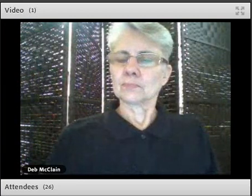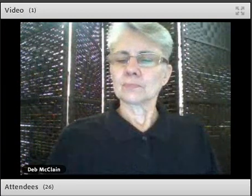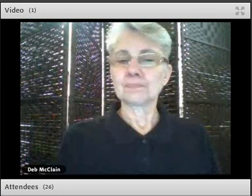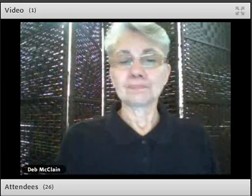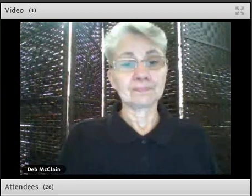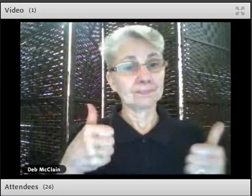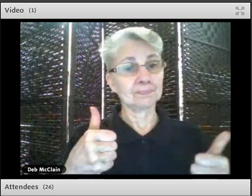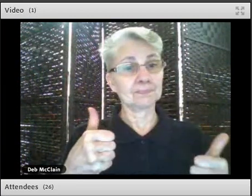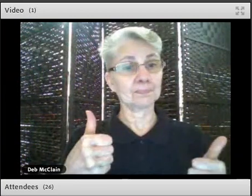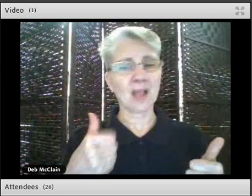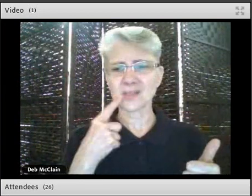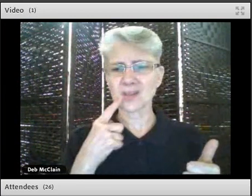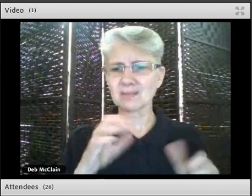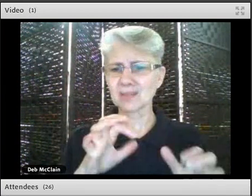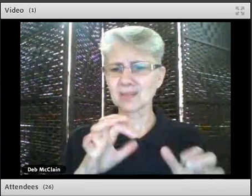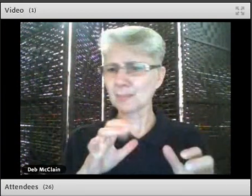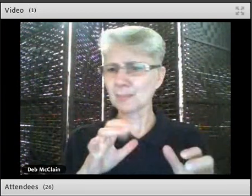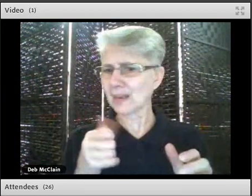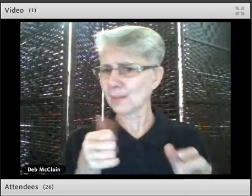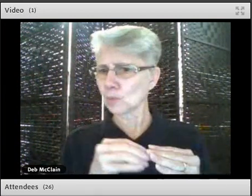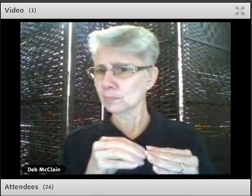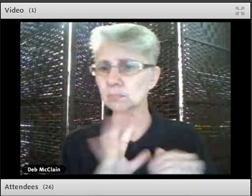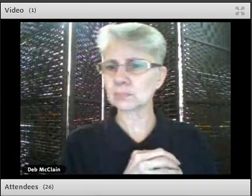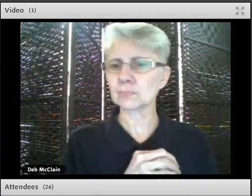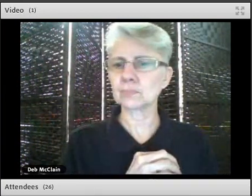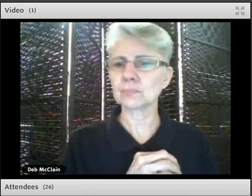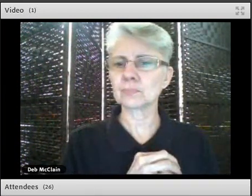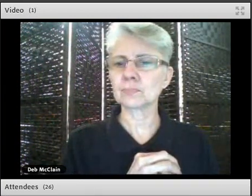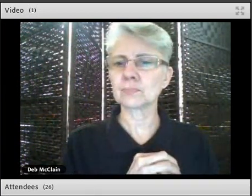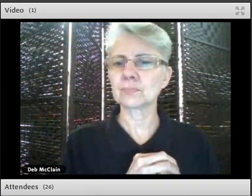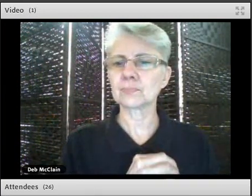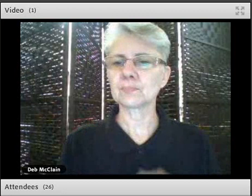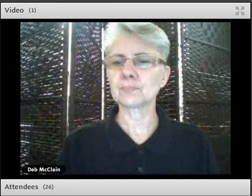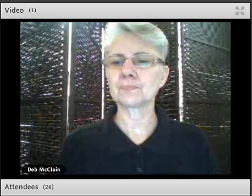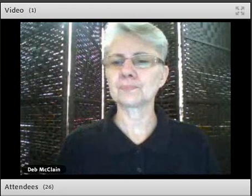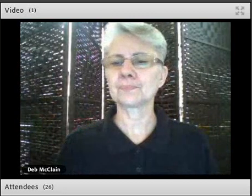Marilyn? Malka is asking, "What should be done